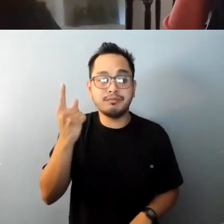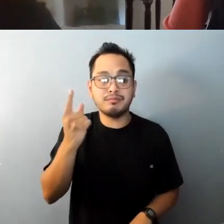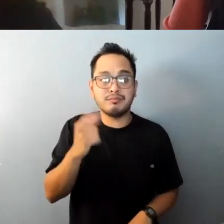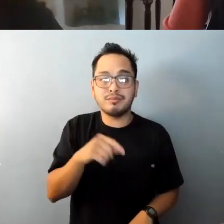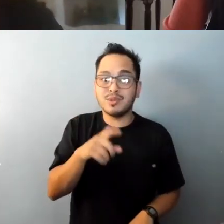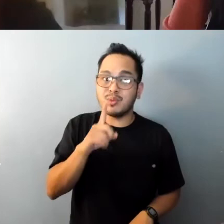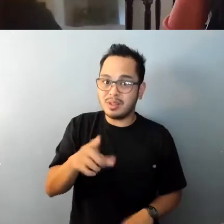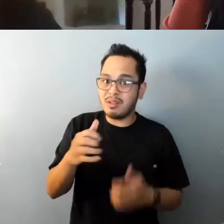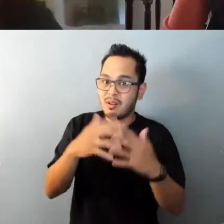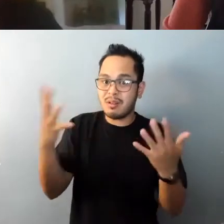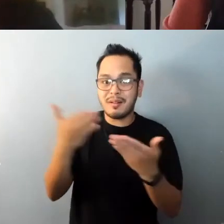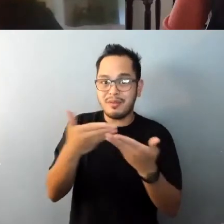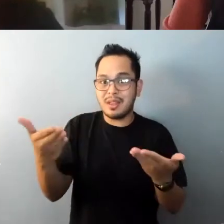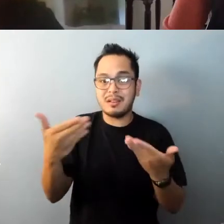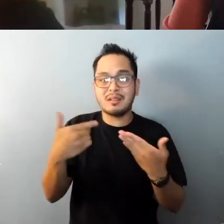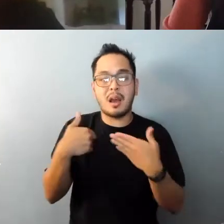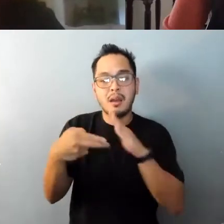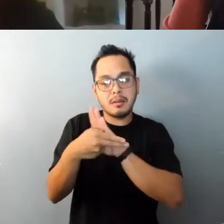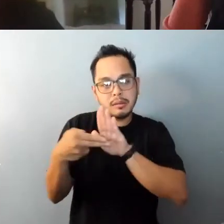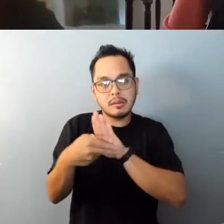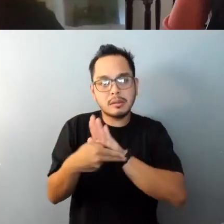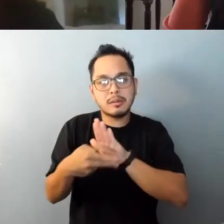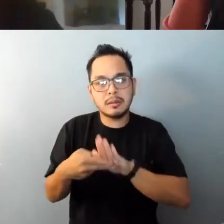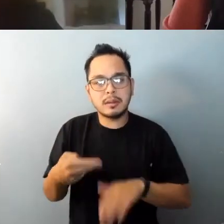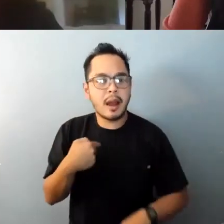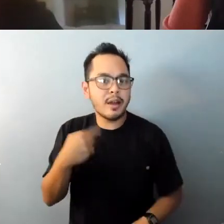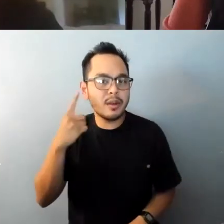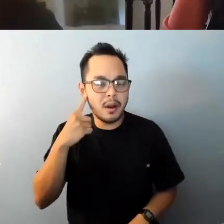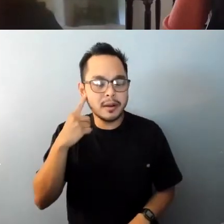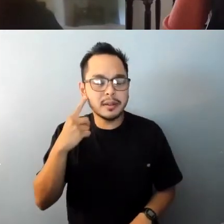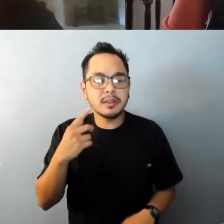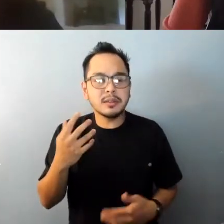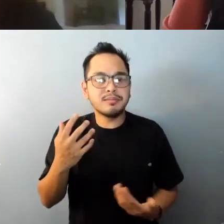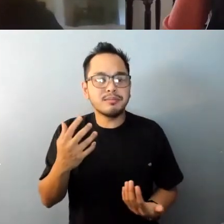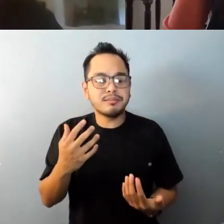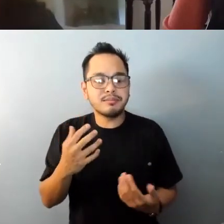There was so much in the text that I think would have been entirely clear to a reader